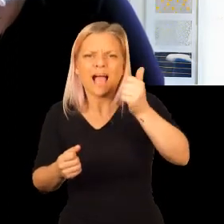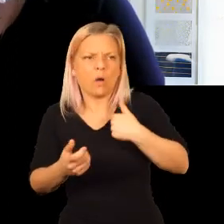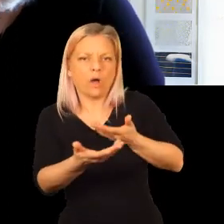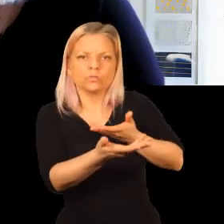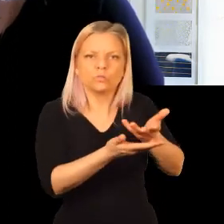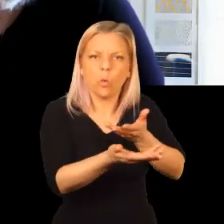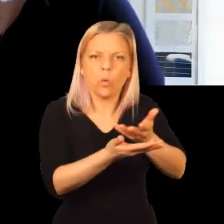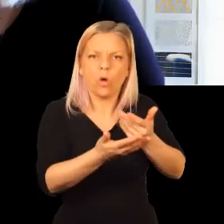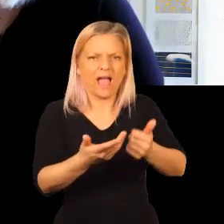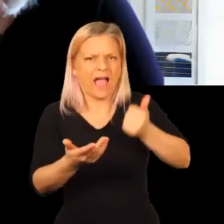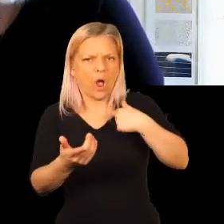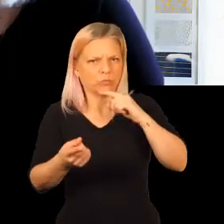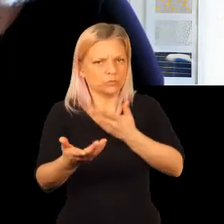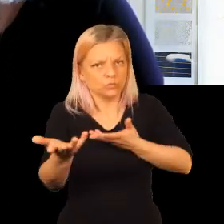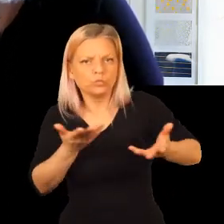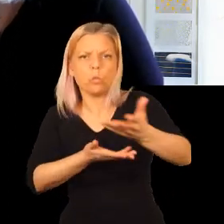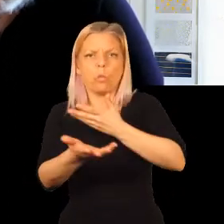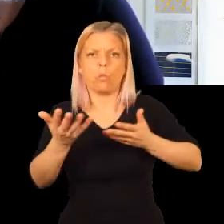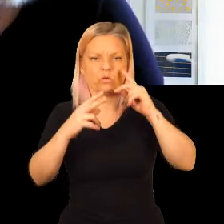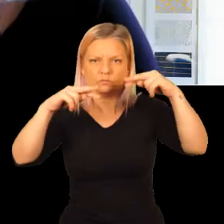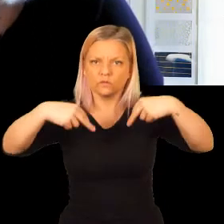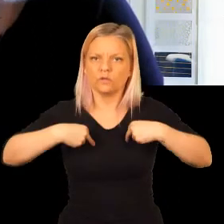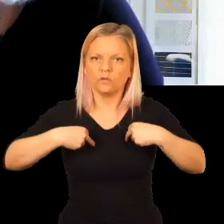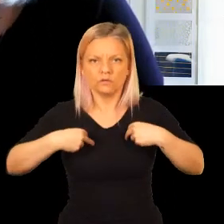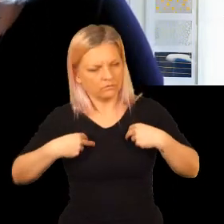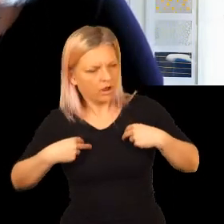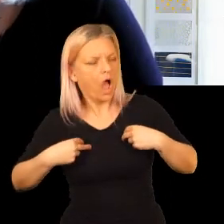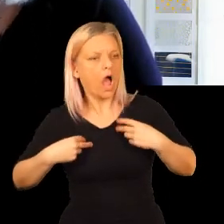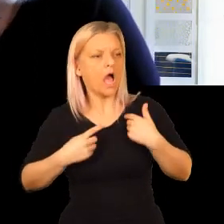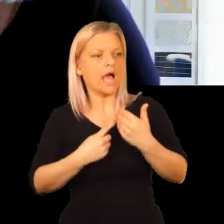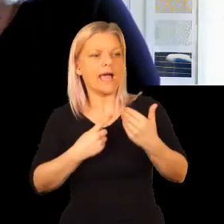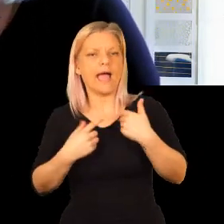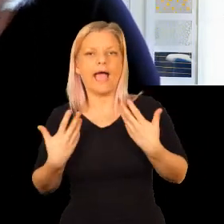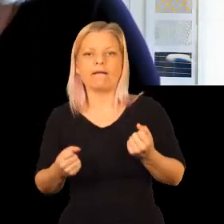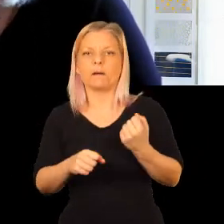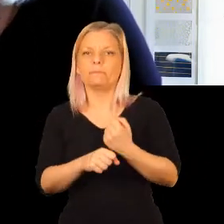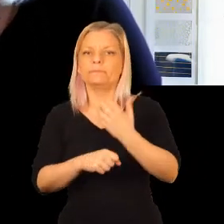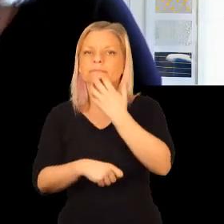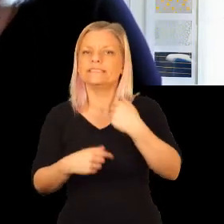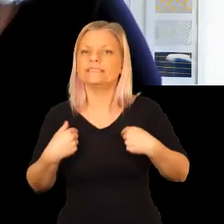about it how do we talk to each other about when we see ourselves and each other making mistakes